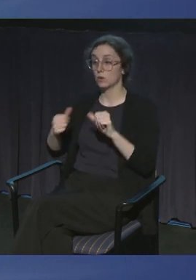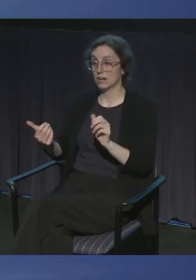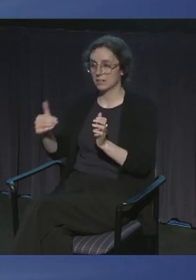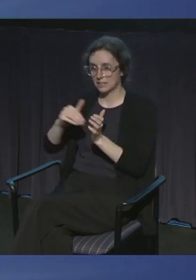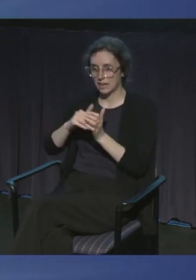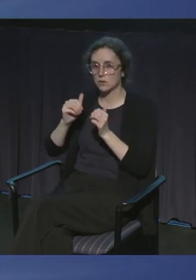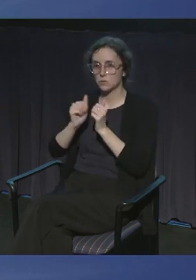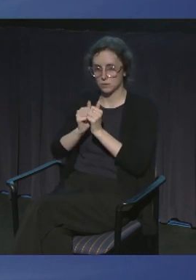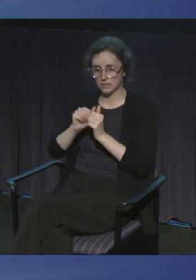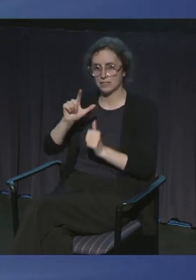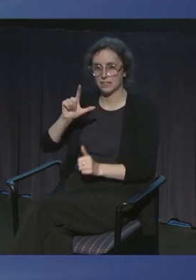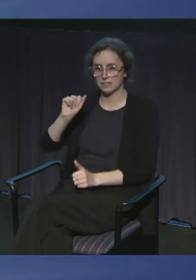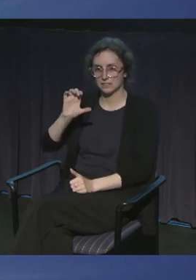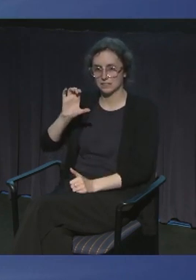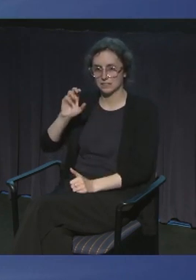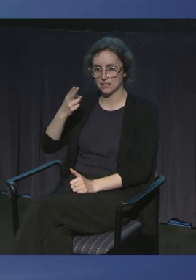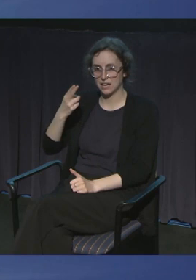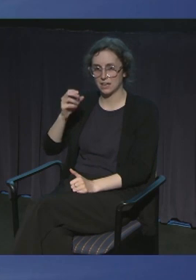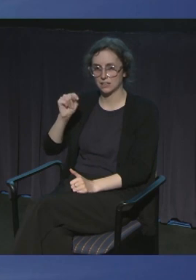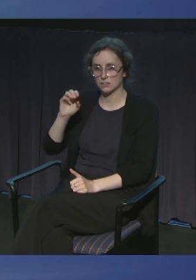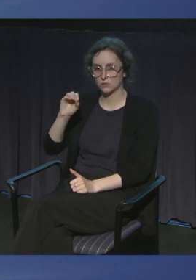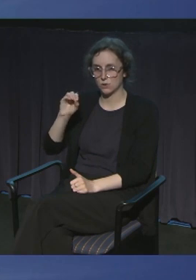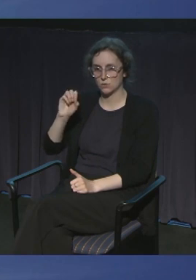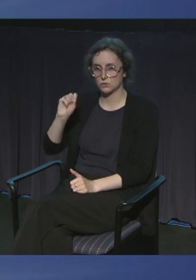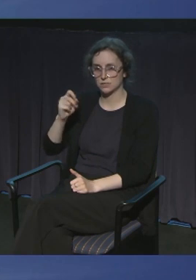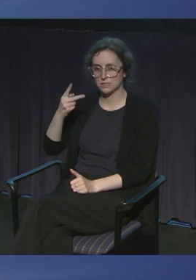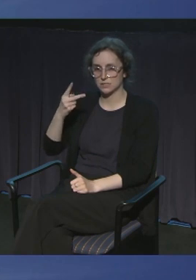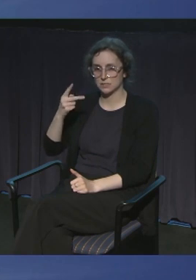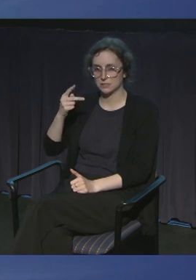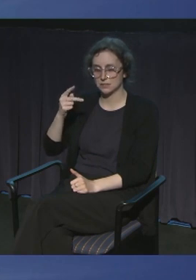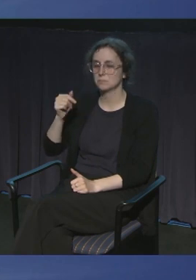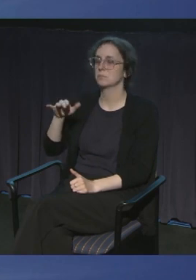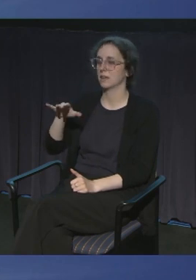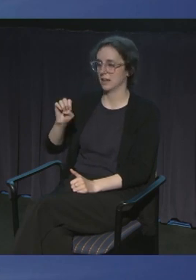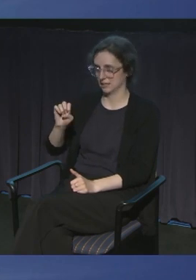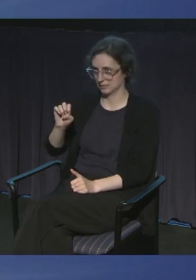LACTOSE PCA AND WAS ABLE TO RESTORE THE WEIGHT LOSS. MUCH OF IT.